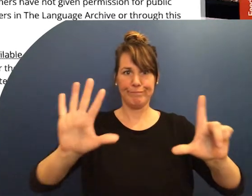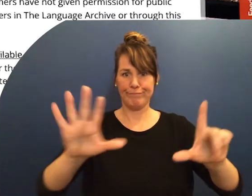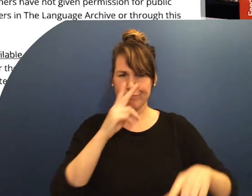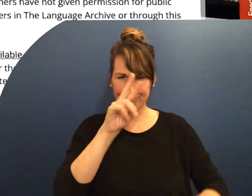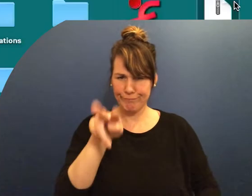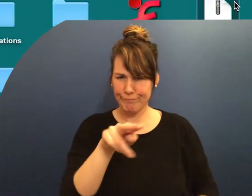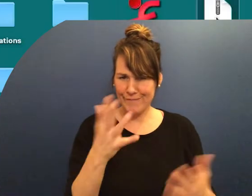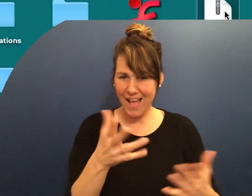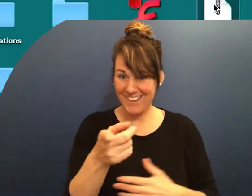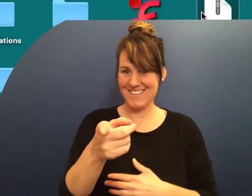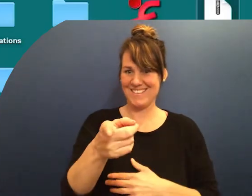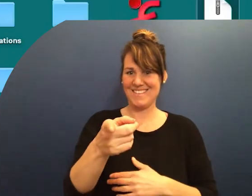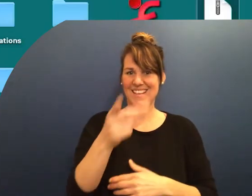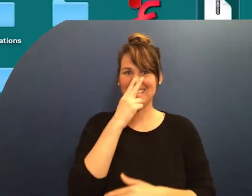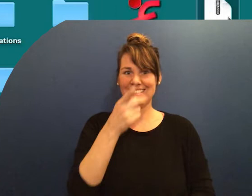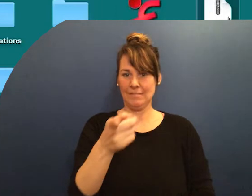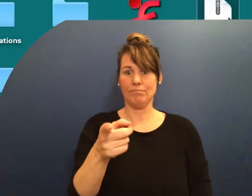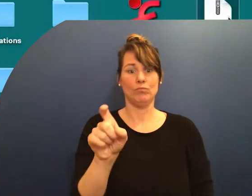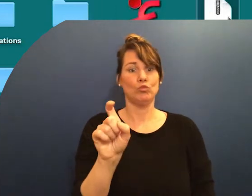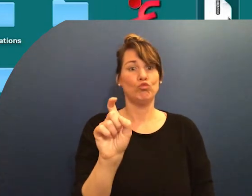and then here I should have them as the zip.